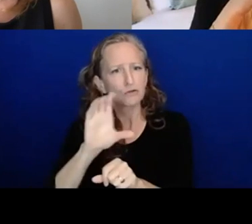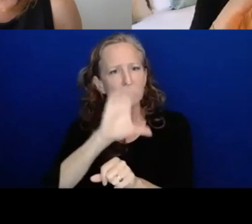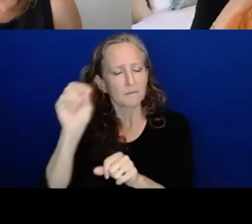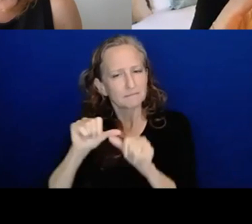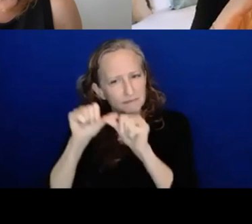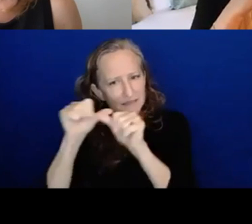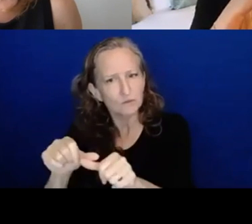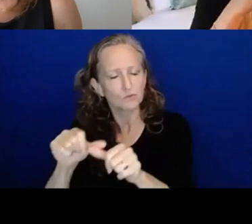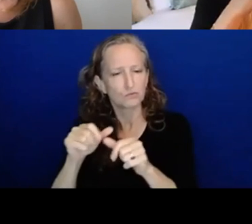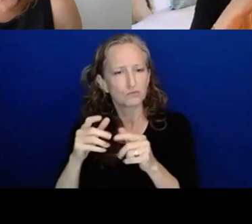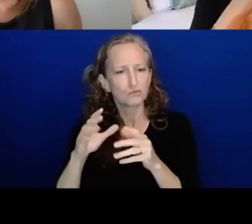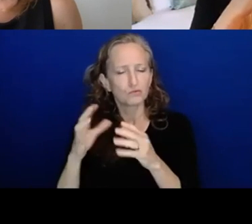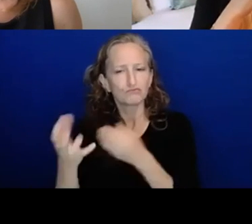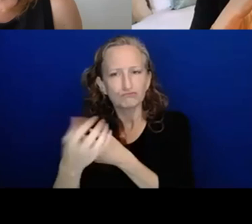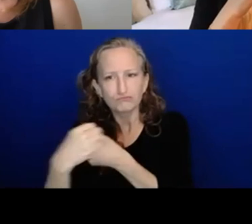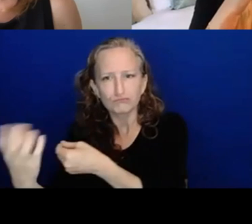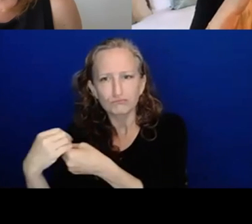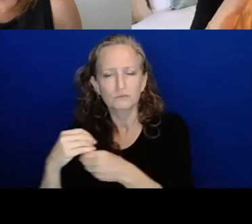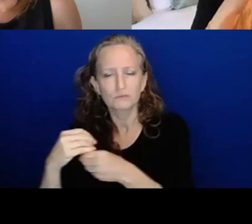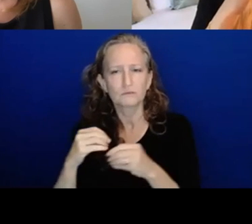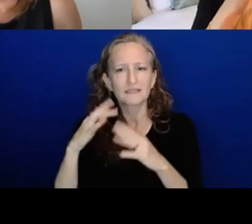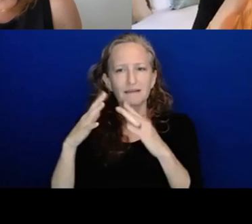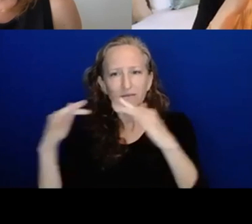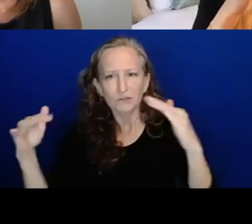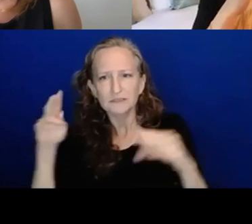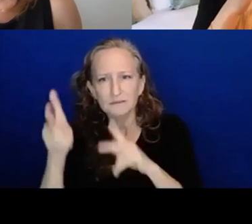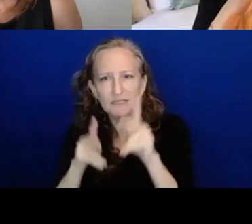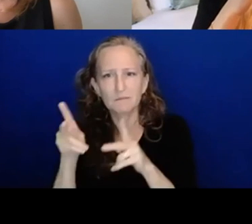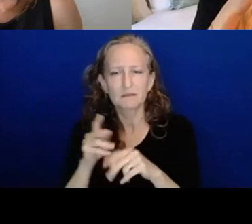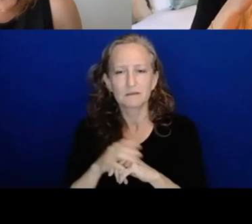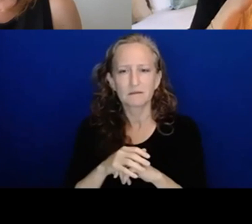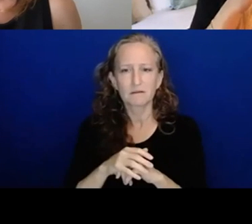diverse, inclusive workforces. And so, you know, I think one of my fears is that when